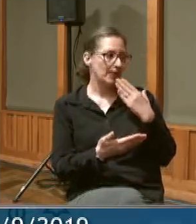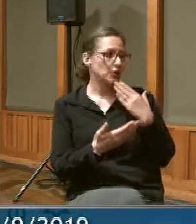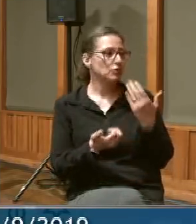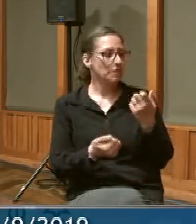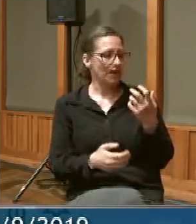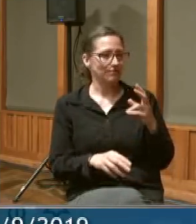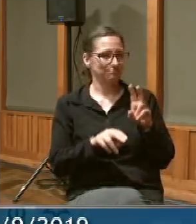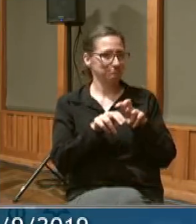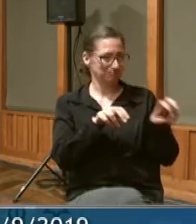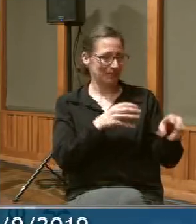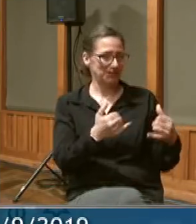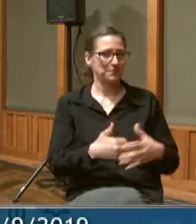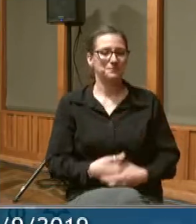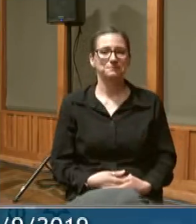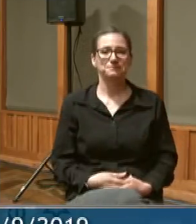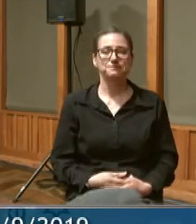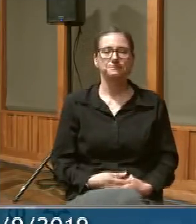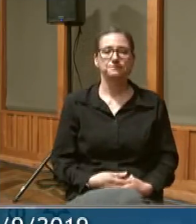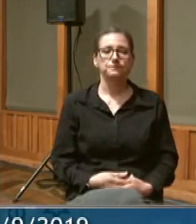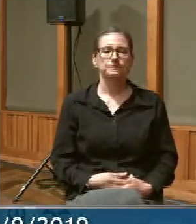THANK YOU SO